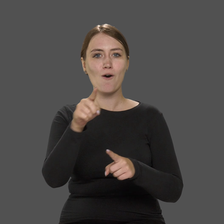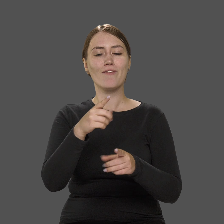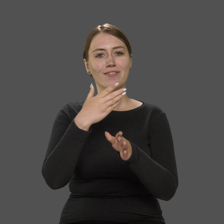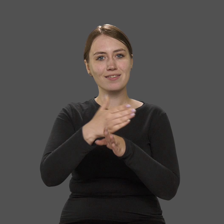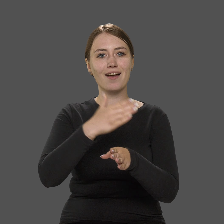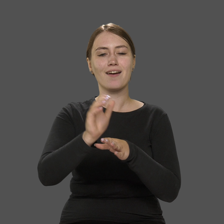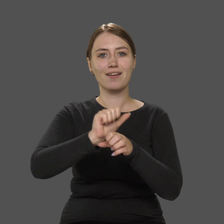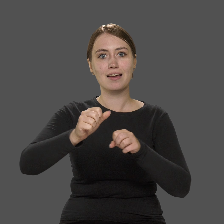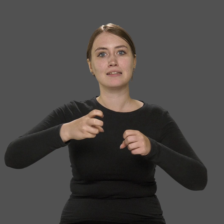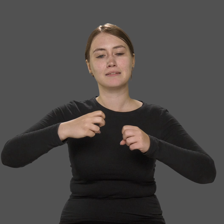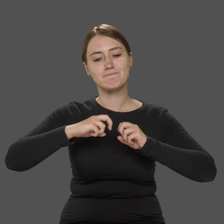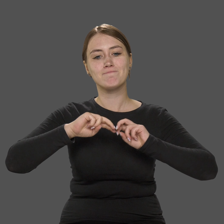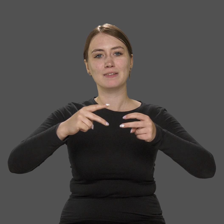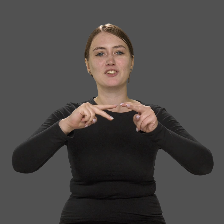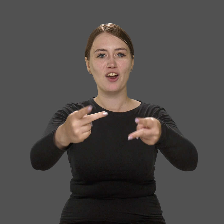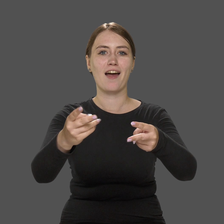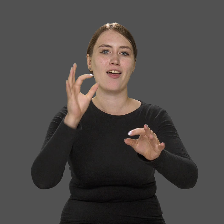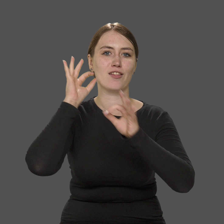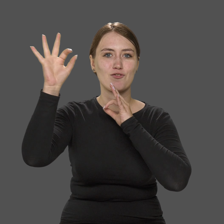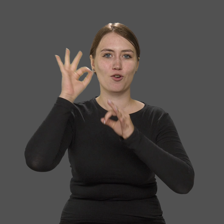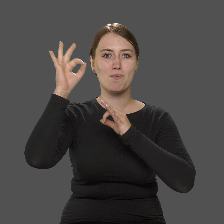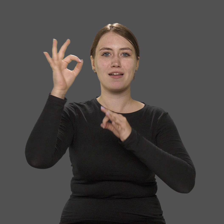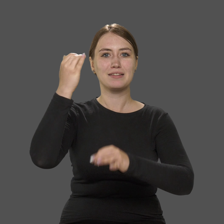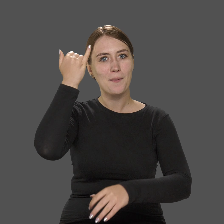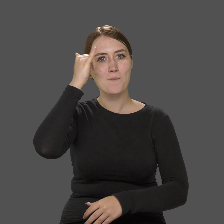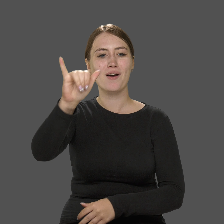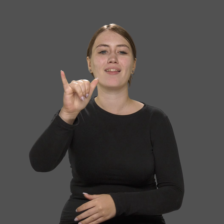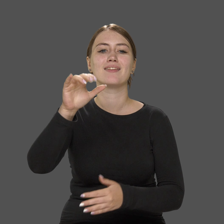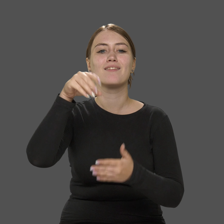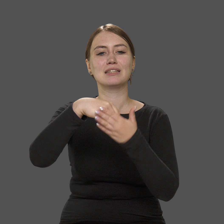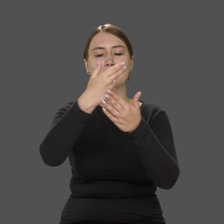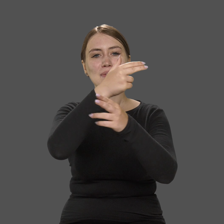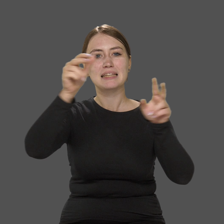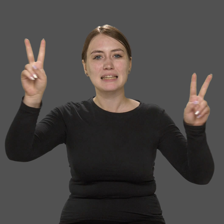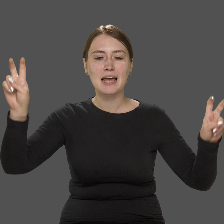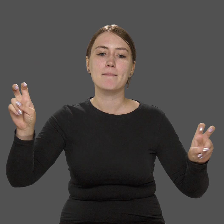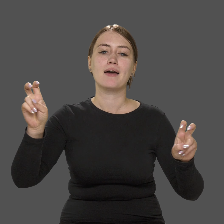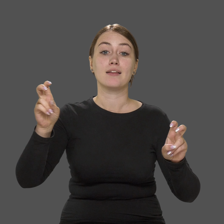who perpetuate myths about the supposed